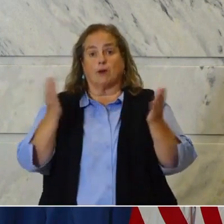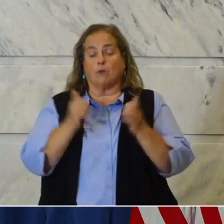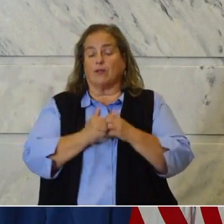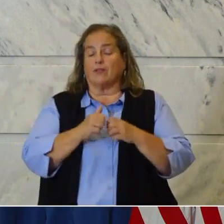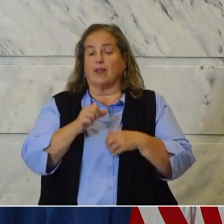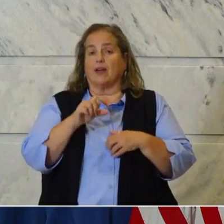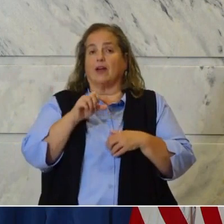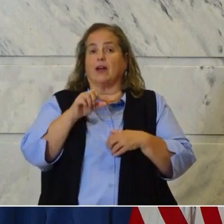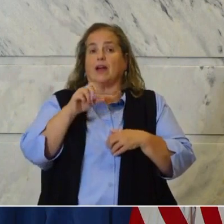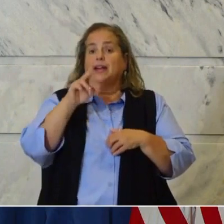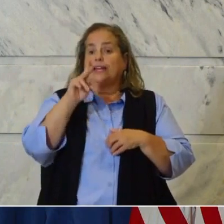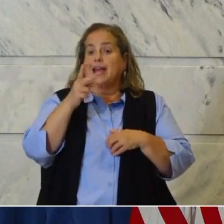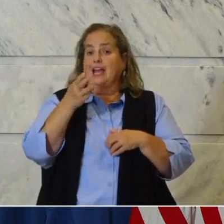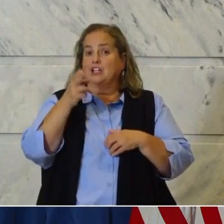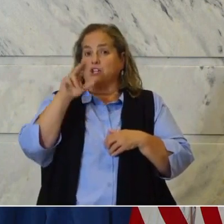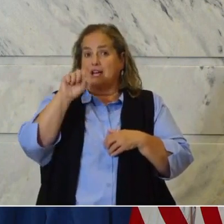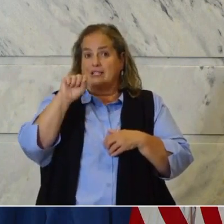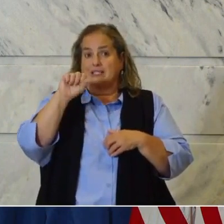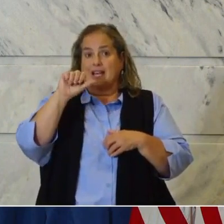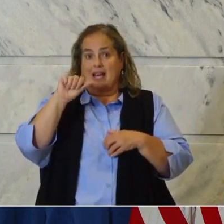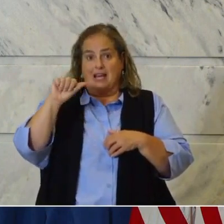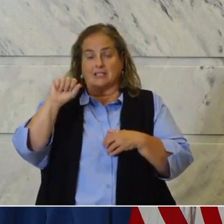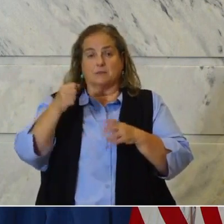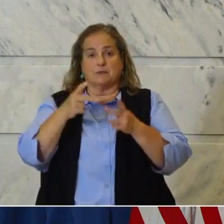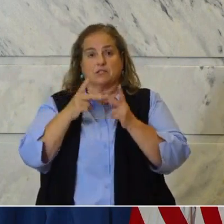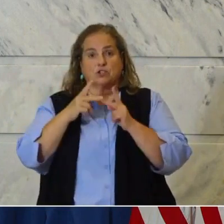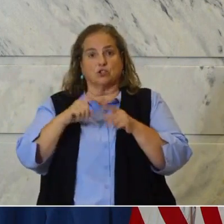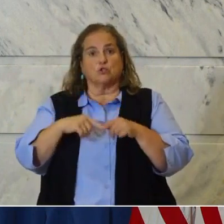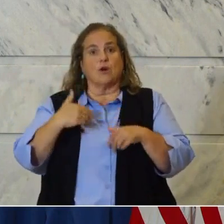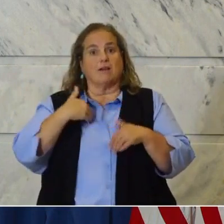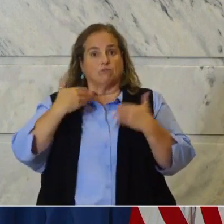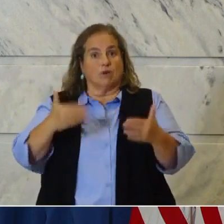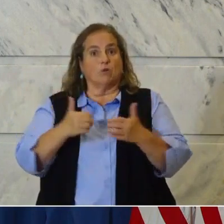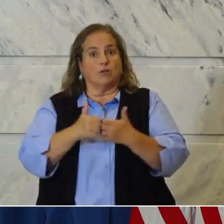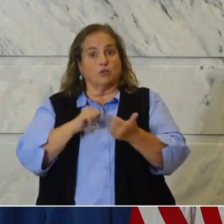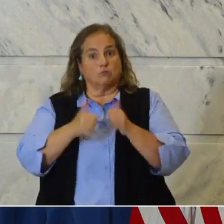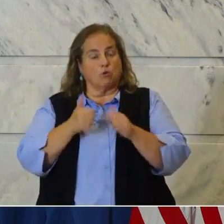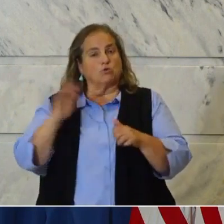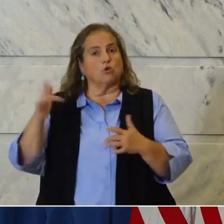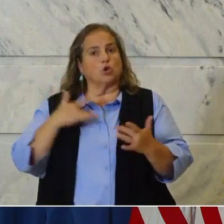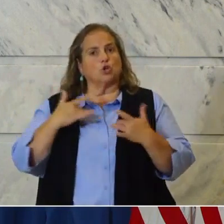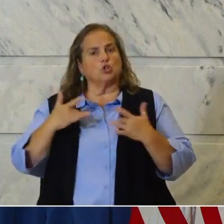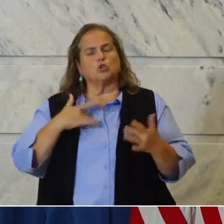overturn K. H s A s decision? At some point, it can't be. Every single